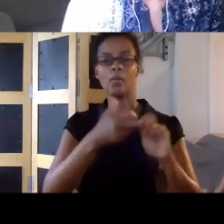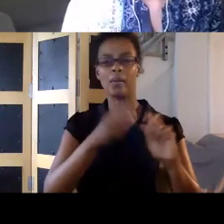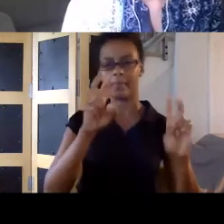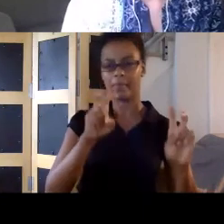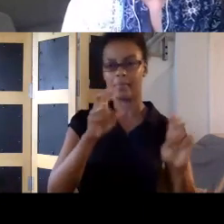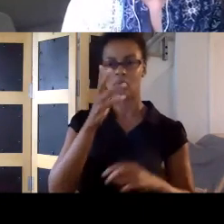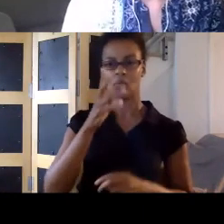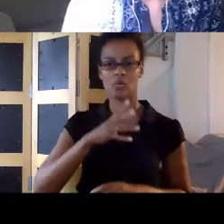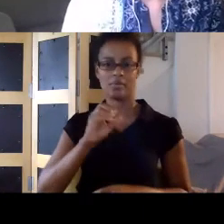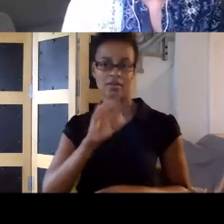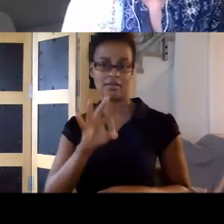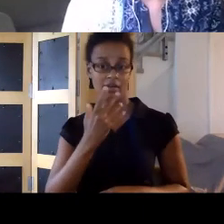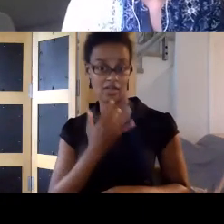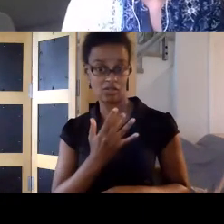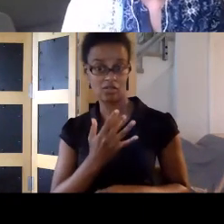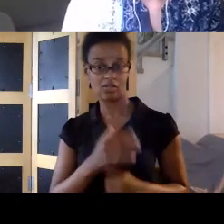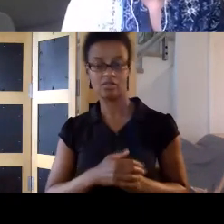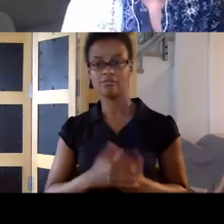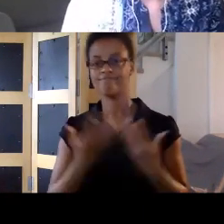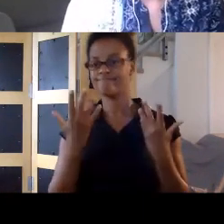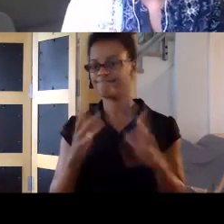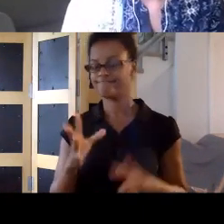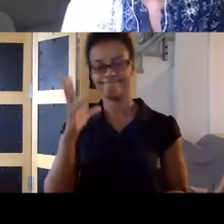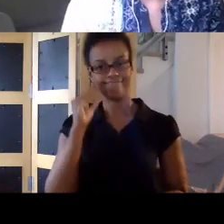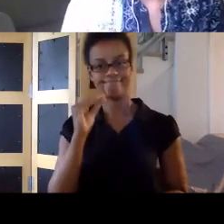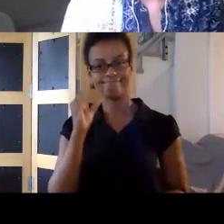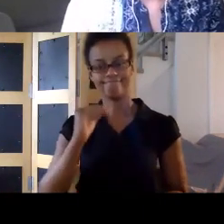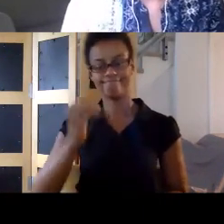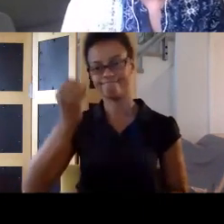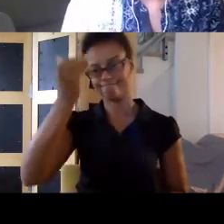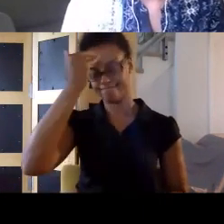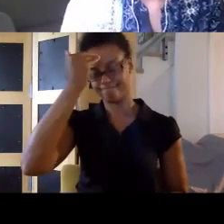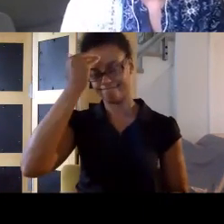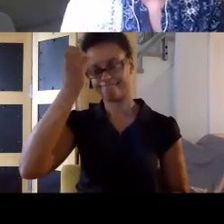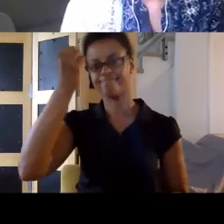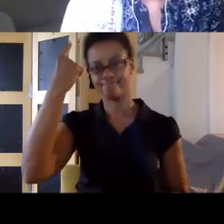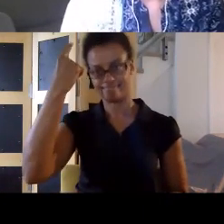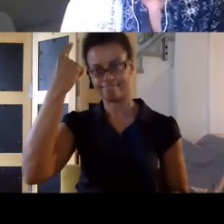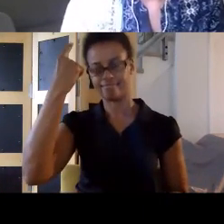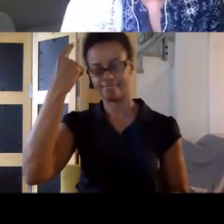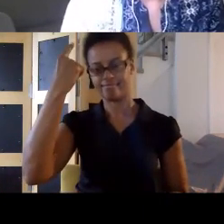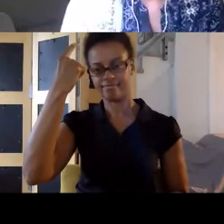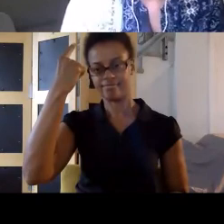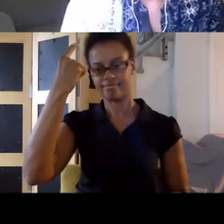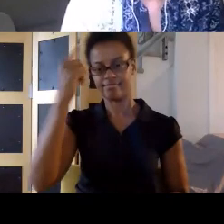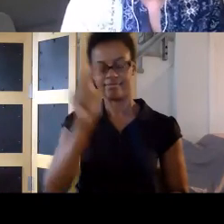what it is to live that. And so when you live in that slide, and then the thought of being,